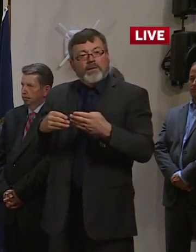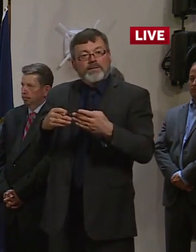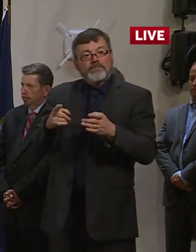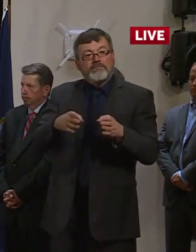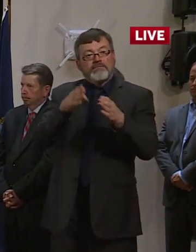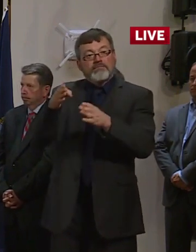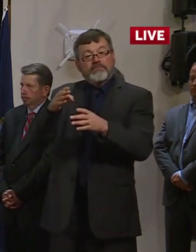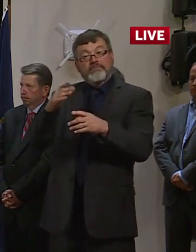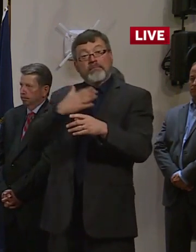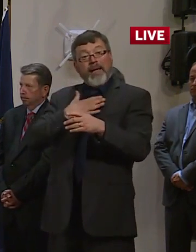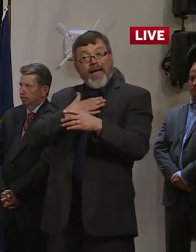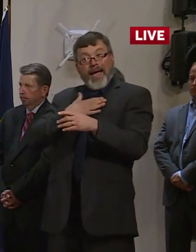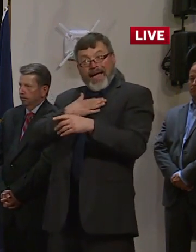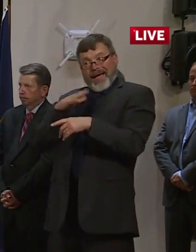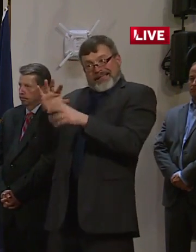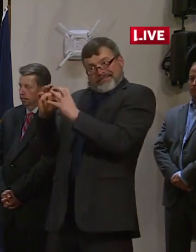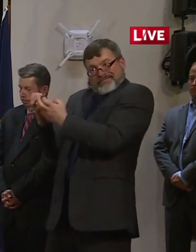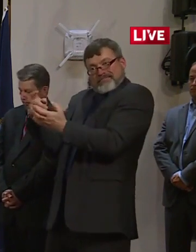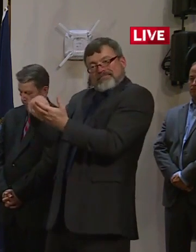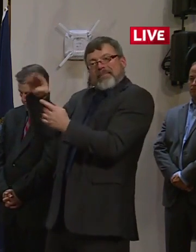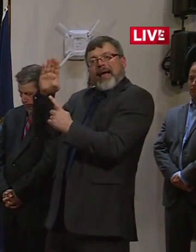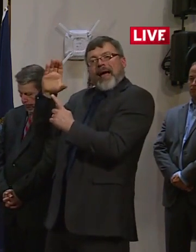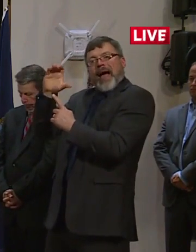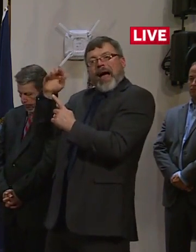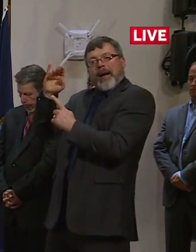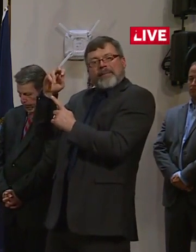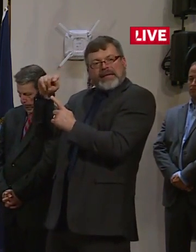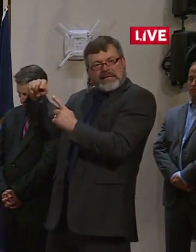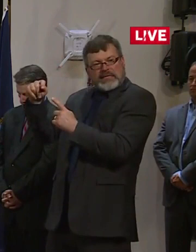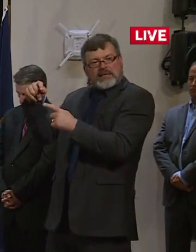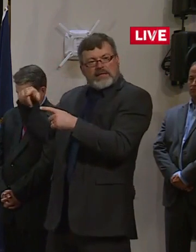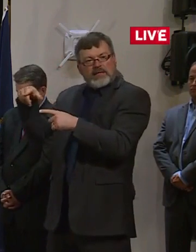OUR TEAM FOCUSEDND A ACCOUNTABLE , AS WELL AS MY CABINET AND